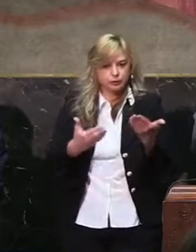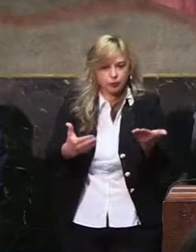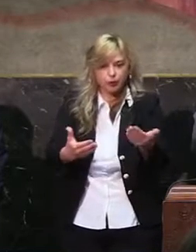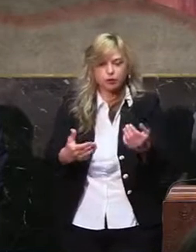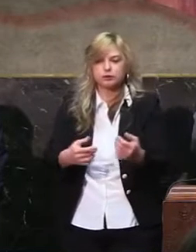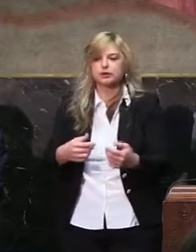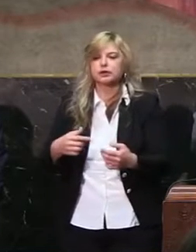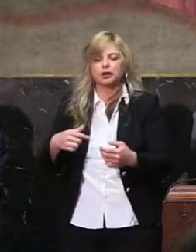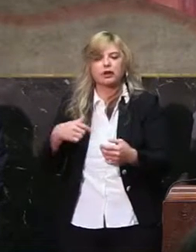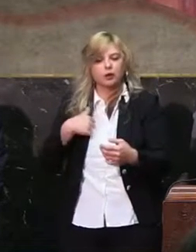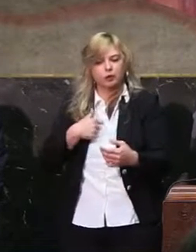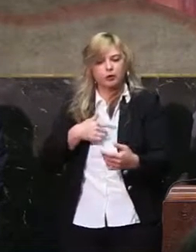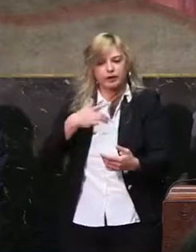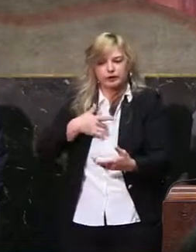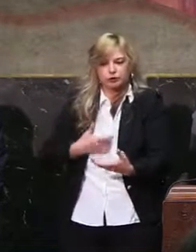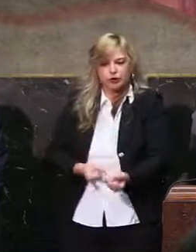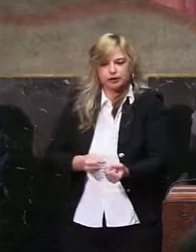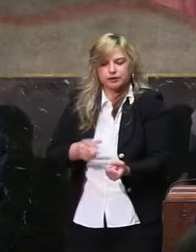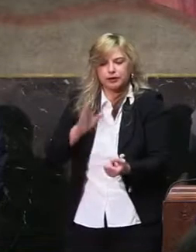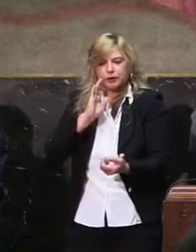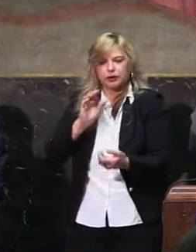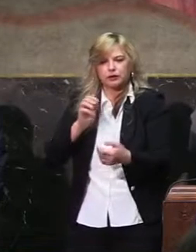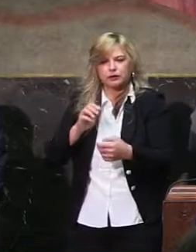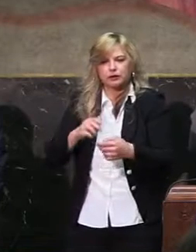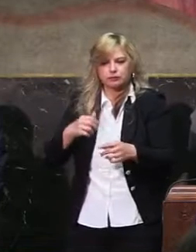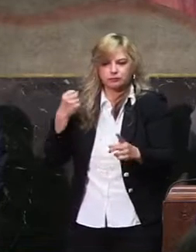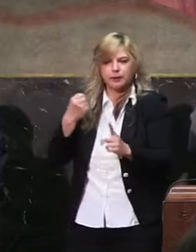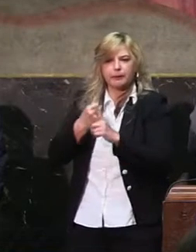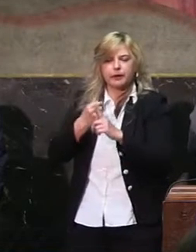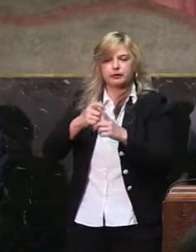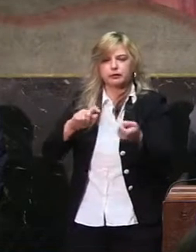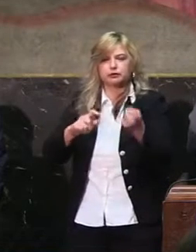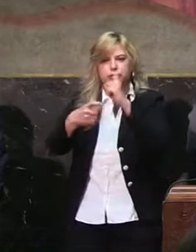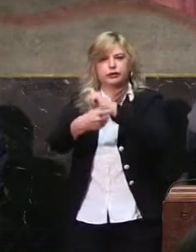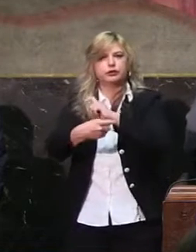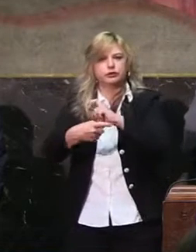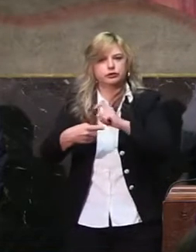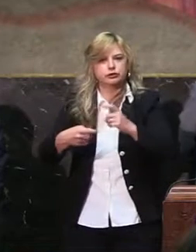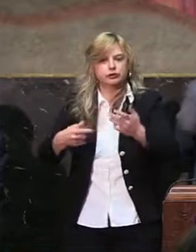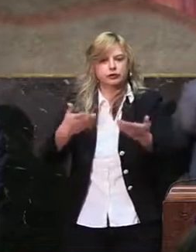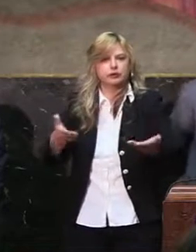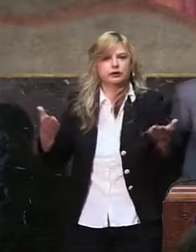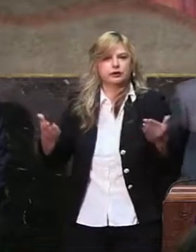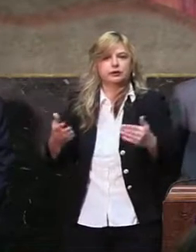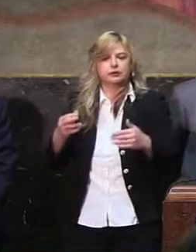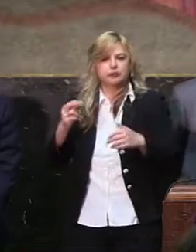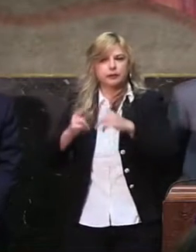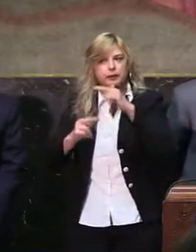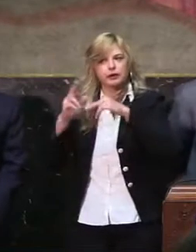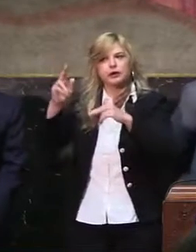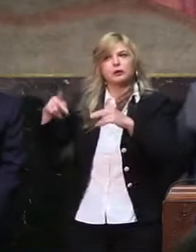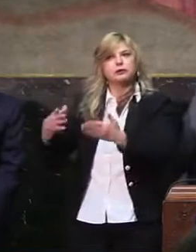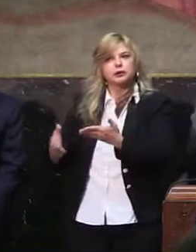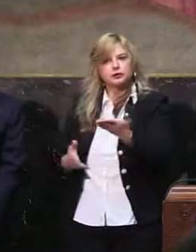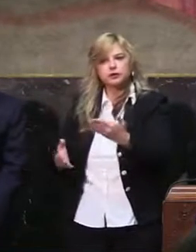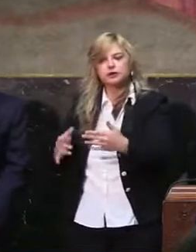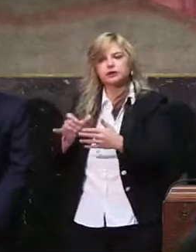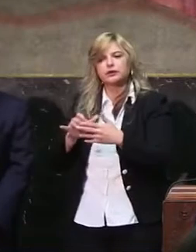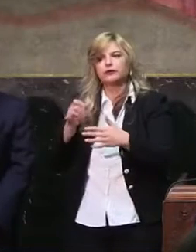incarceration rates save some money and perhaps build up some services that in the future will reduce the rate of